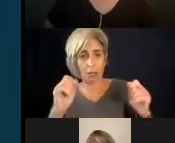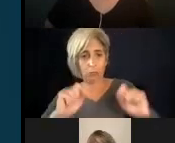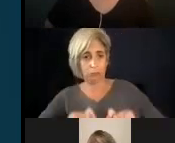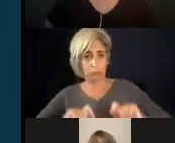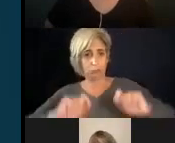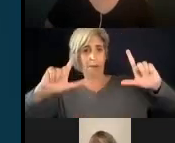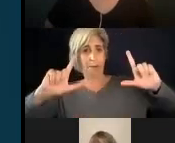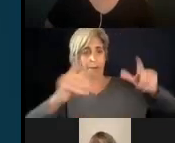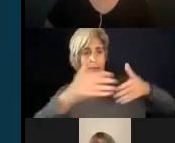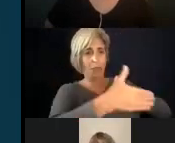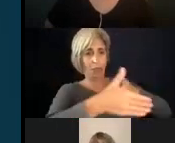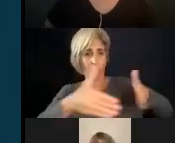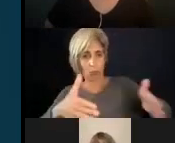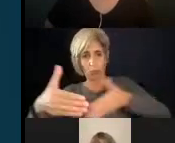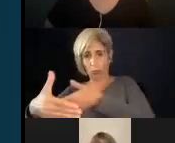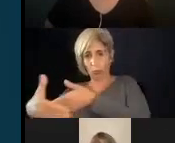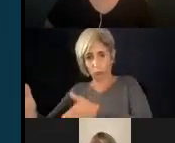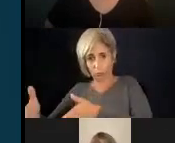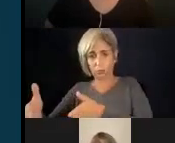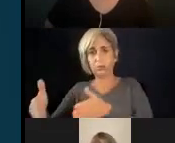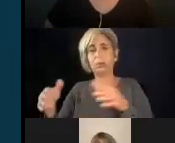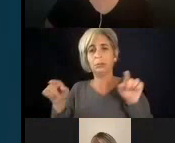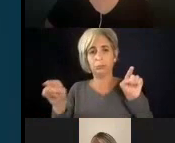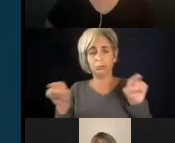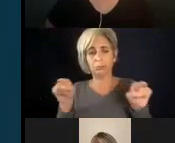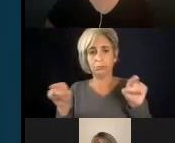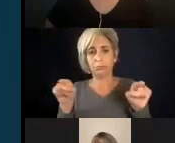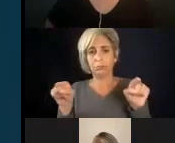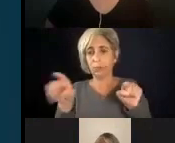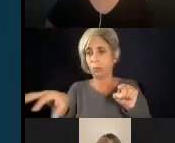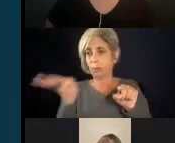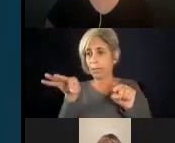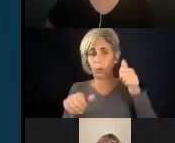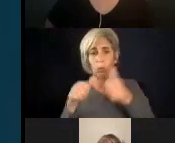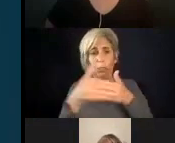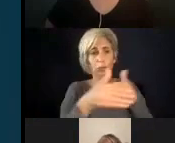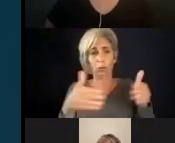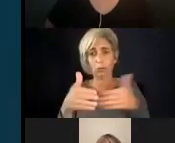the rooms and you know, just select the room that you want to attend and as I mentioned,